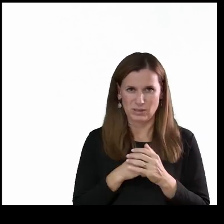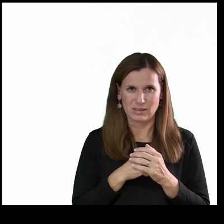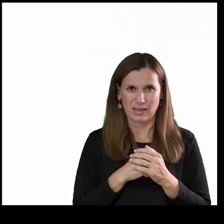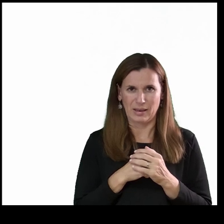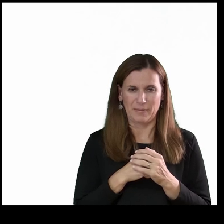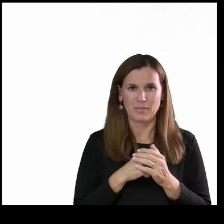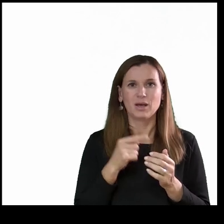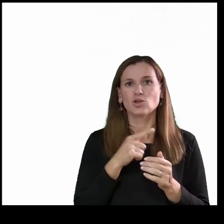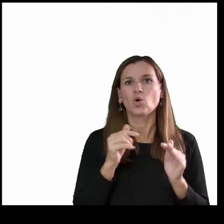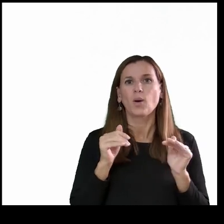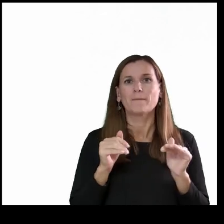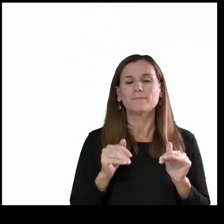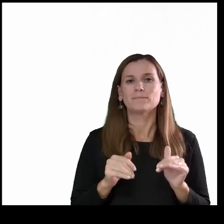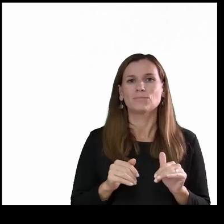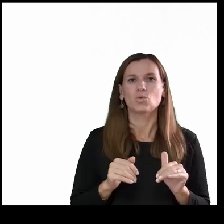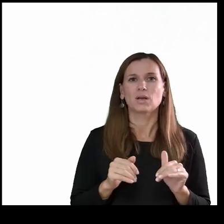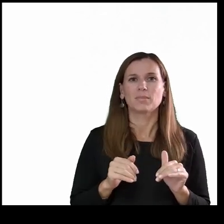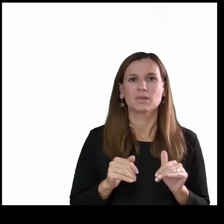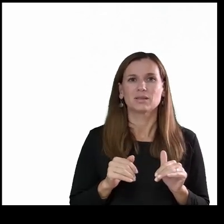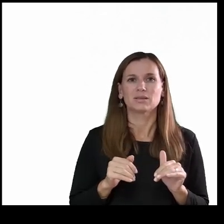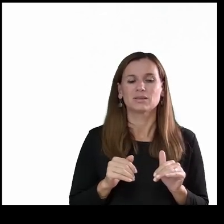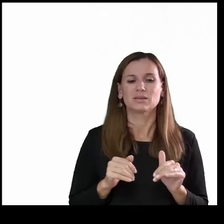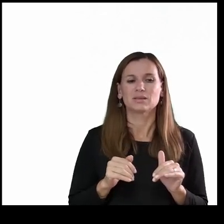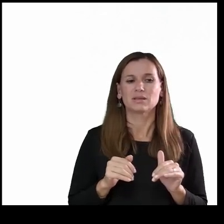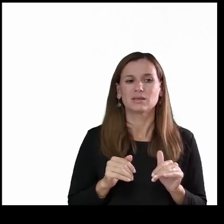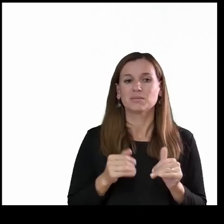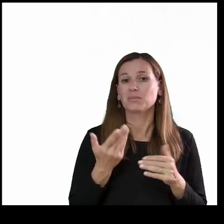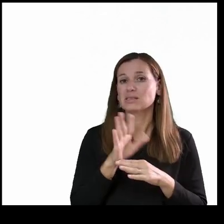be extended to other fields too.